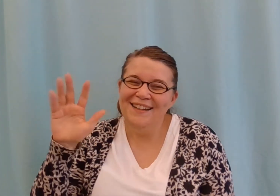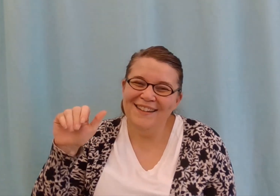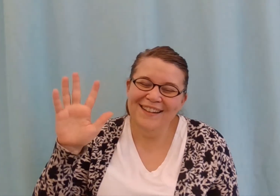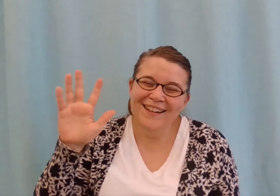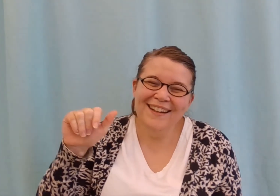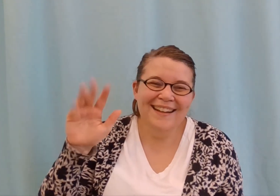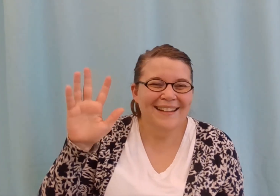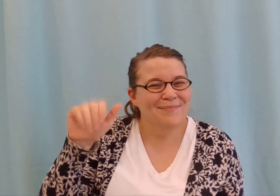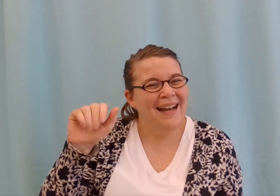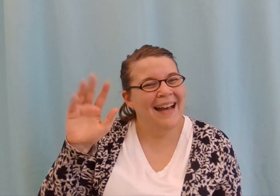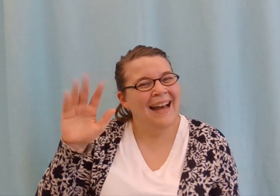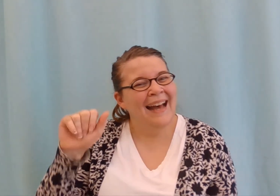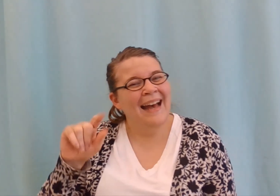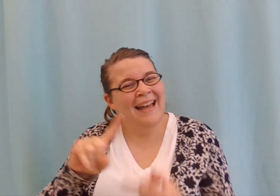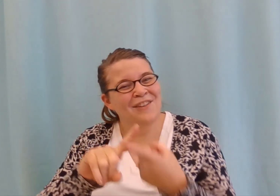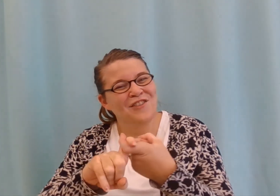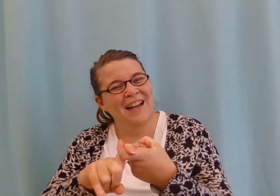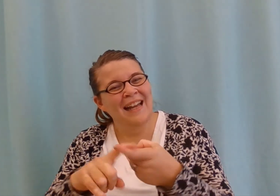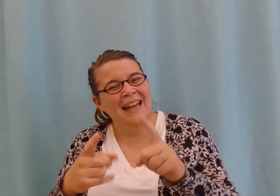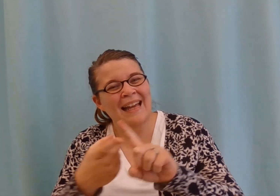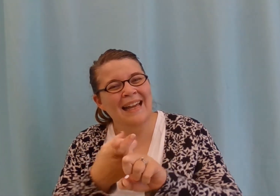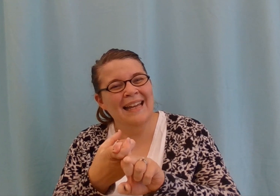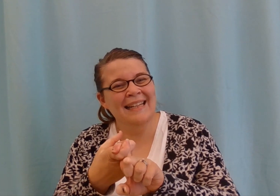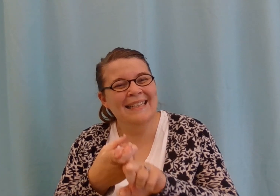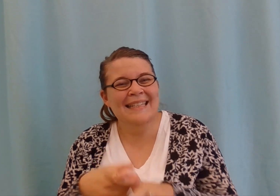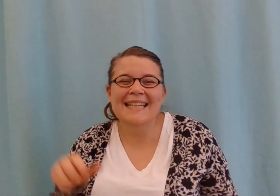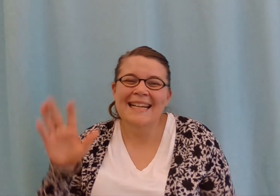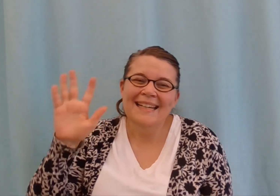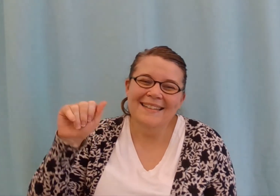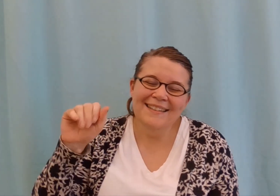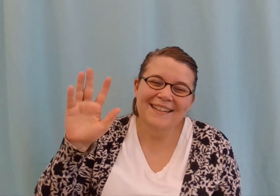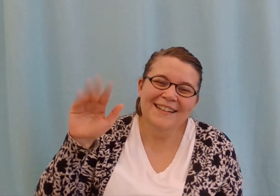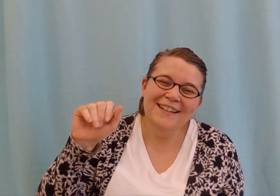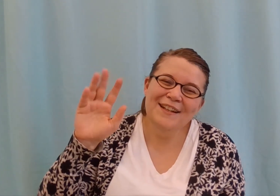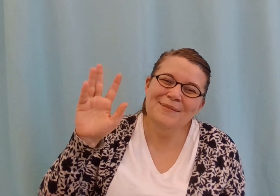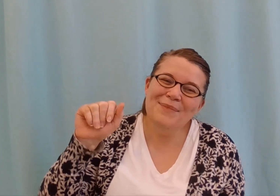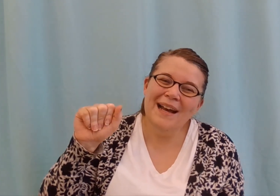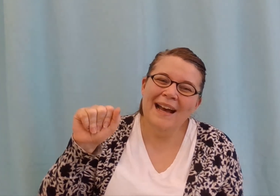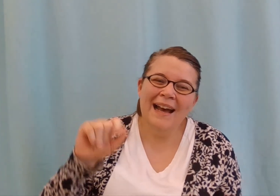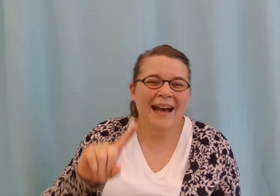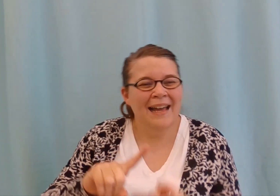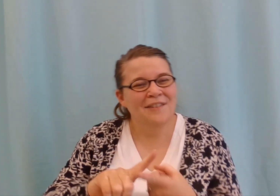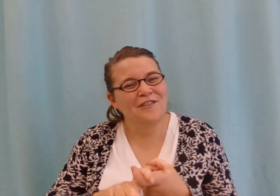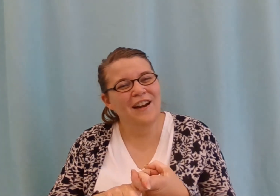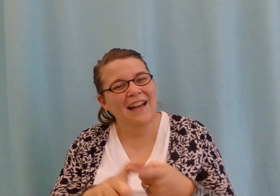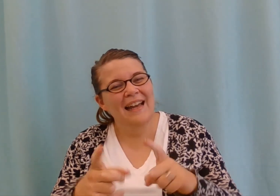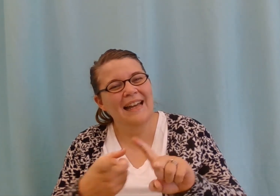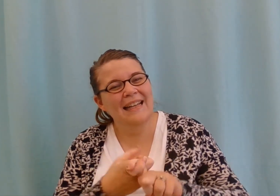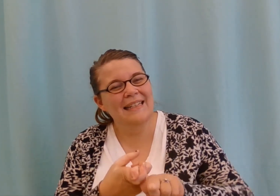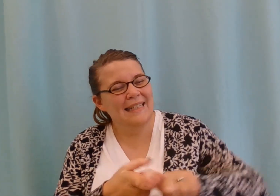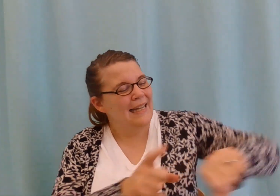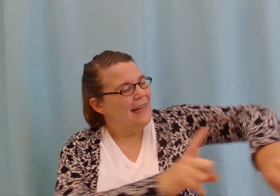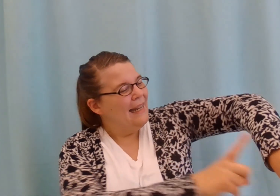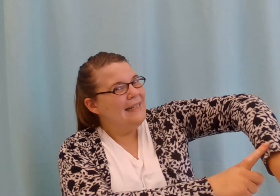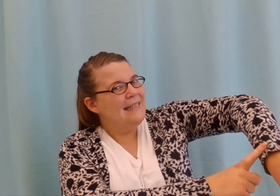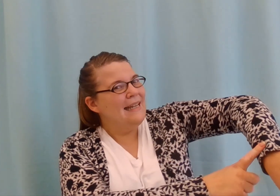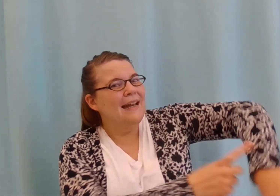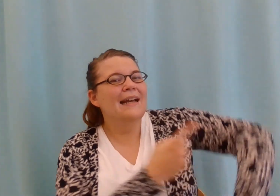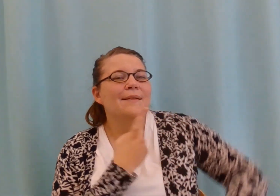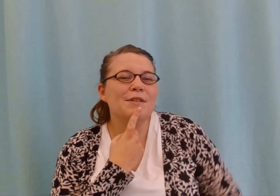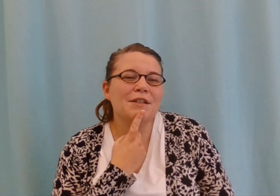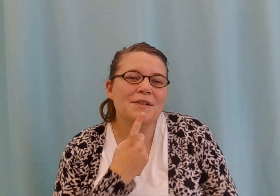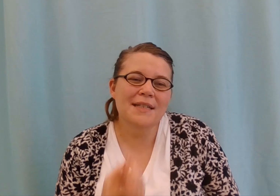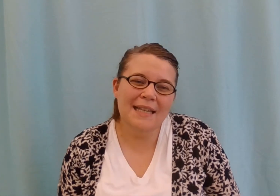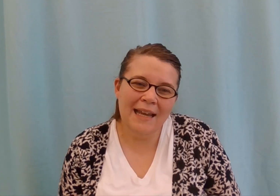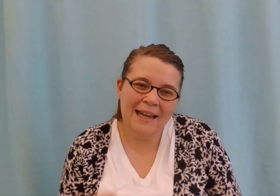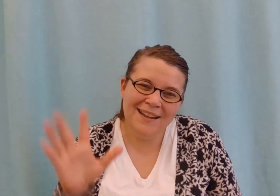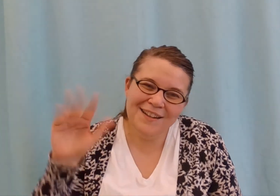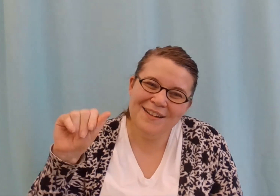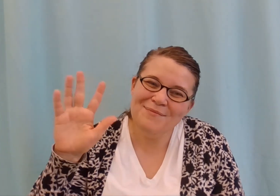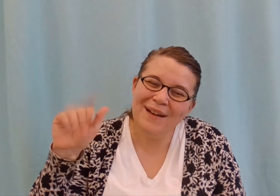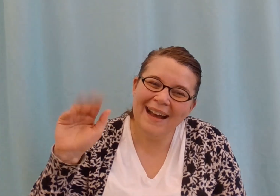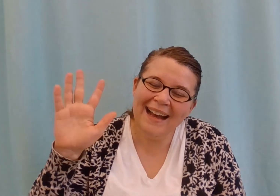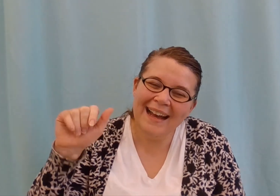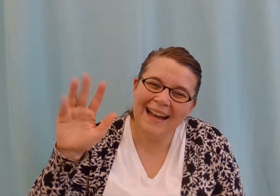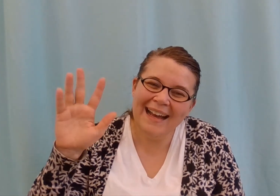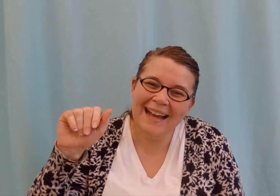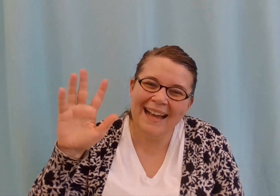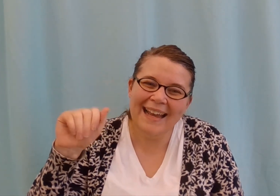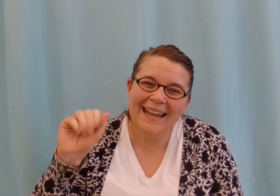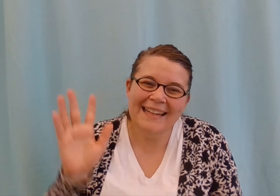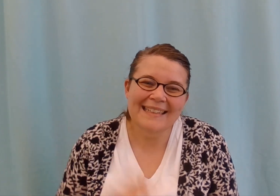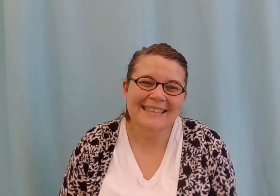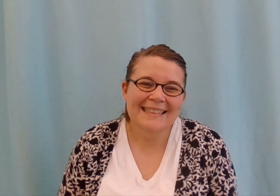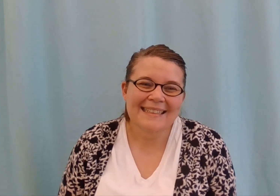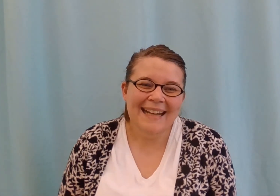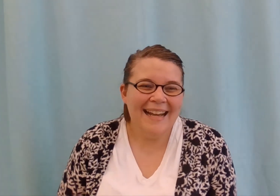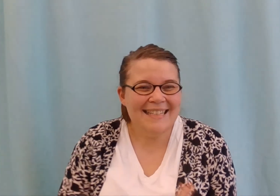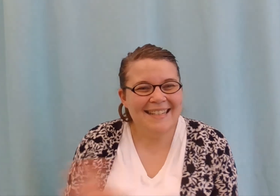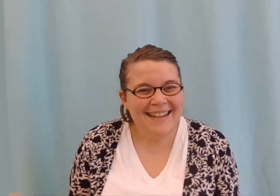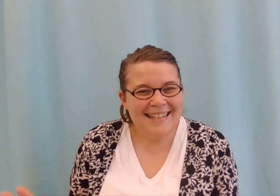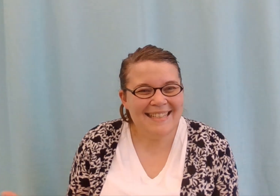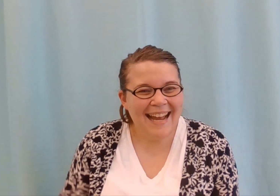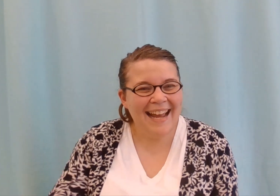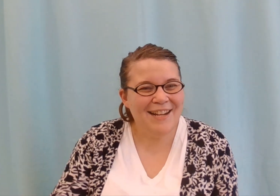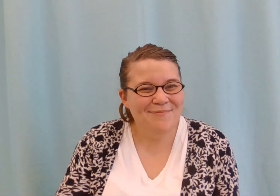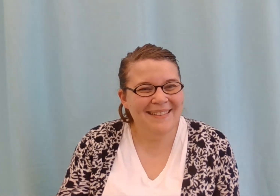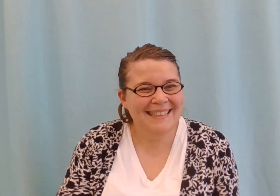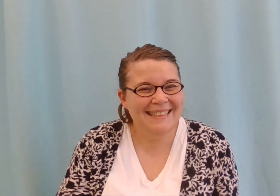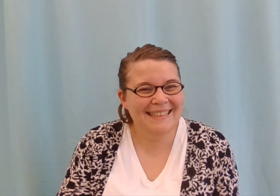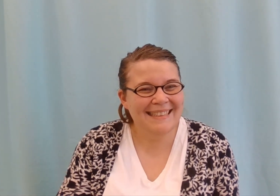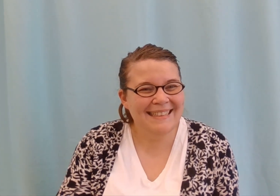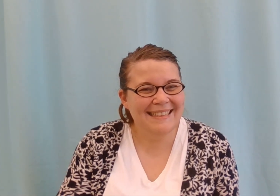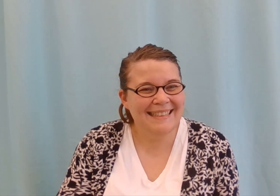Goodbye, Friends. Goodbye, Friends. It's time to say goodbye. I'll see you next time!